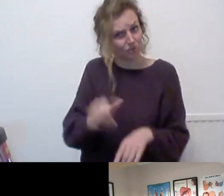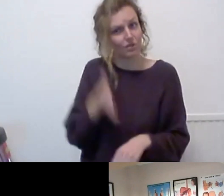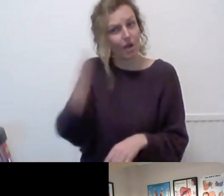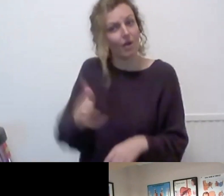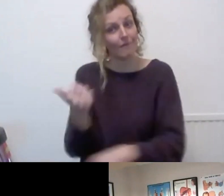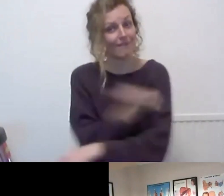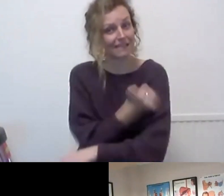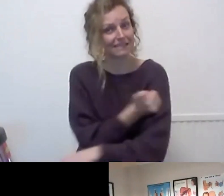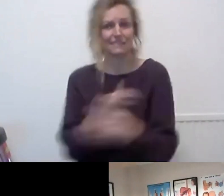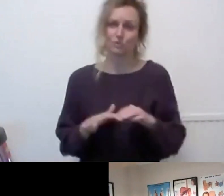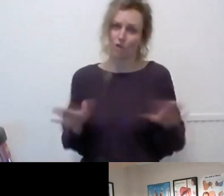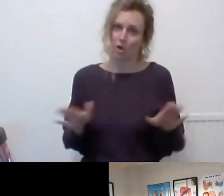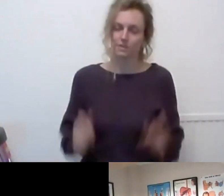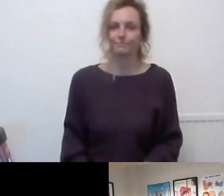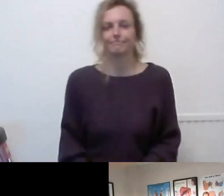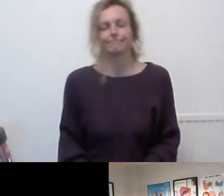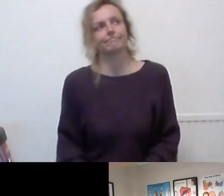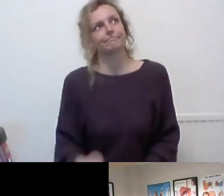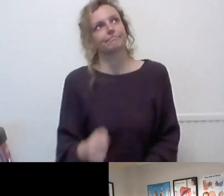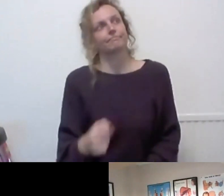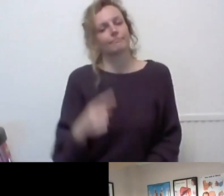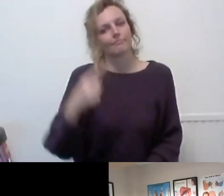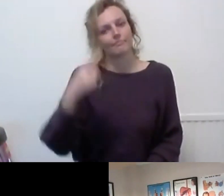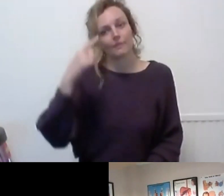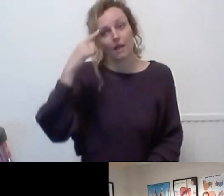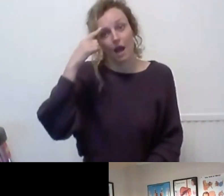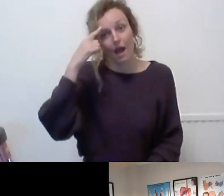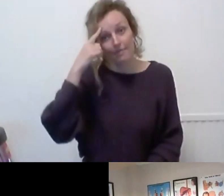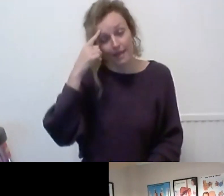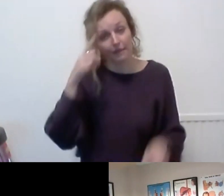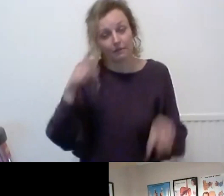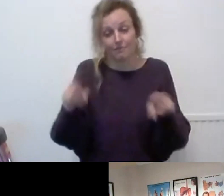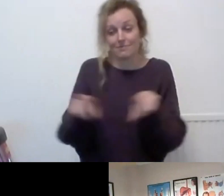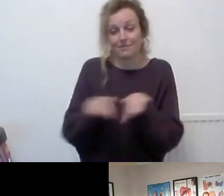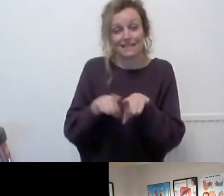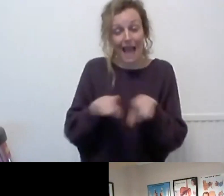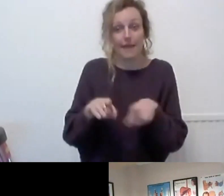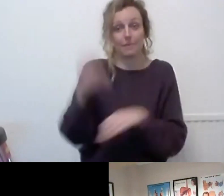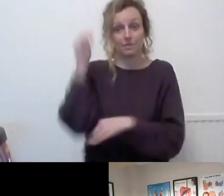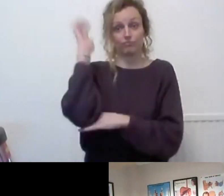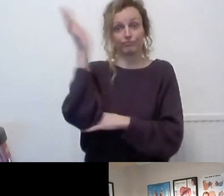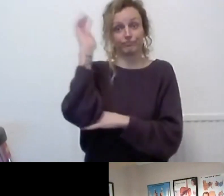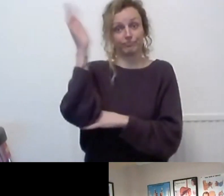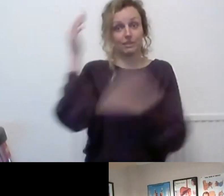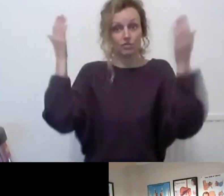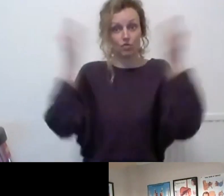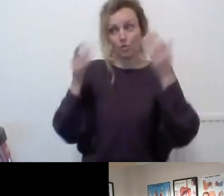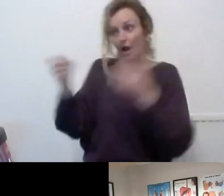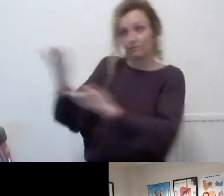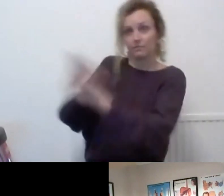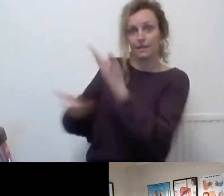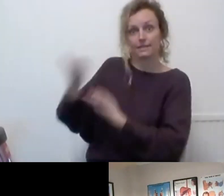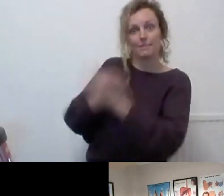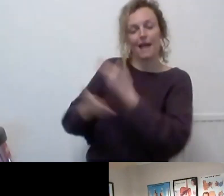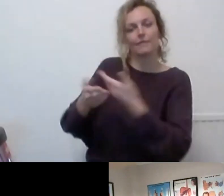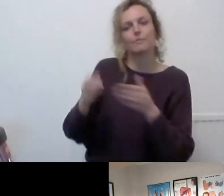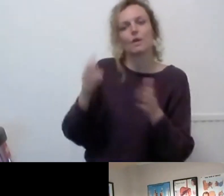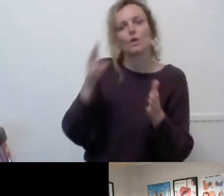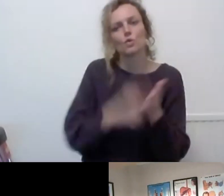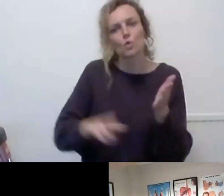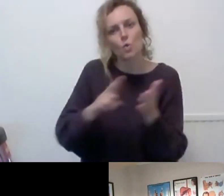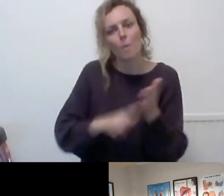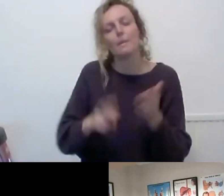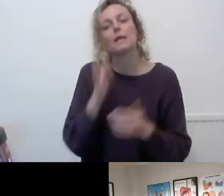I think as our speakers mentioned, normally, during vaccine trials, the the research to look at